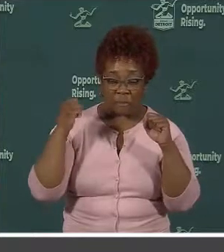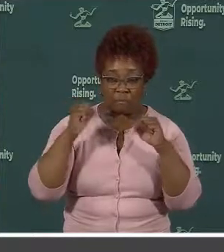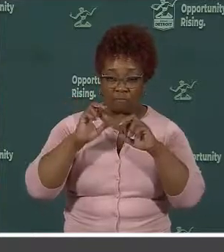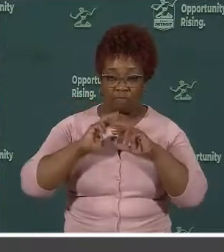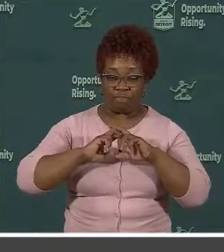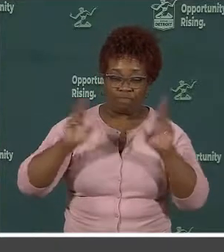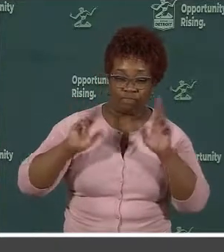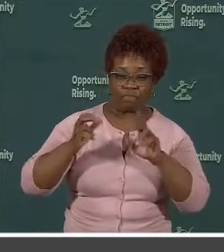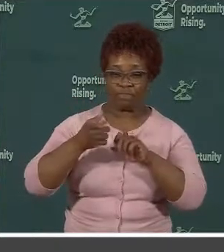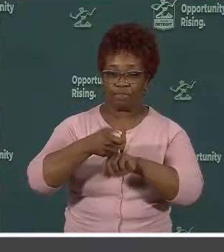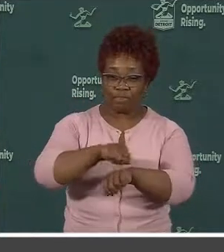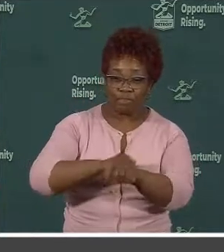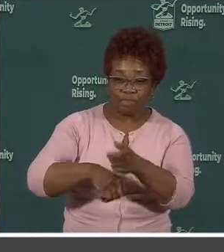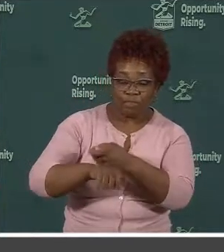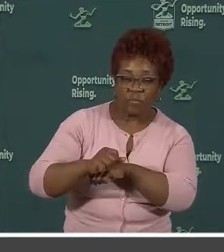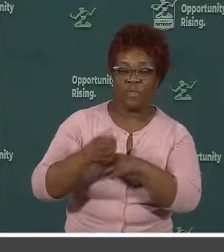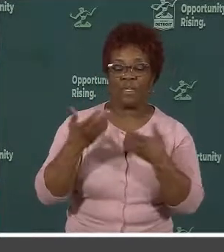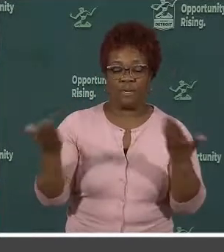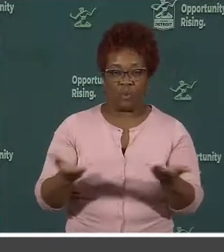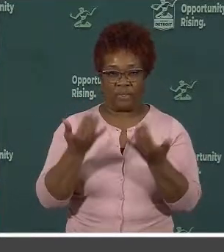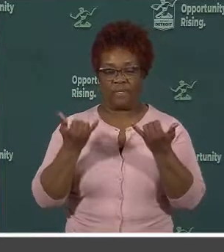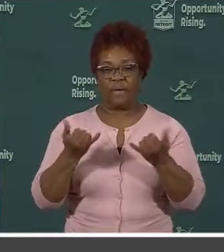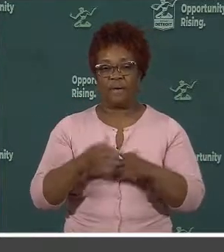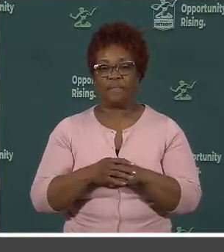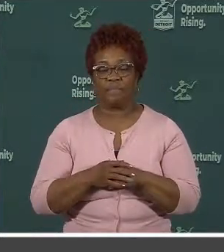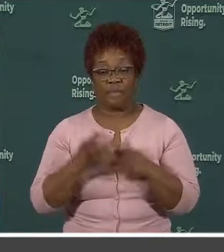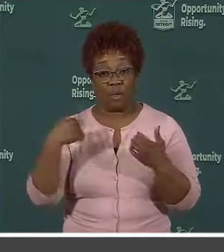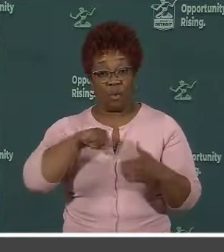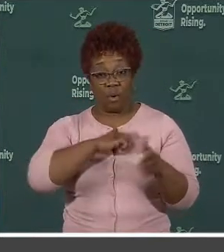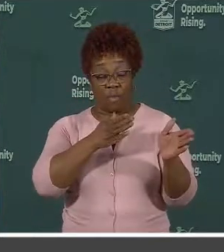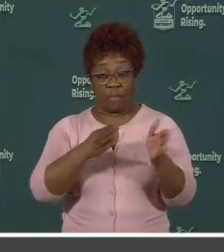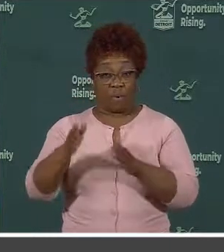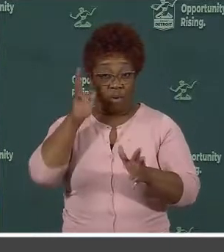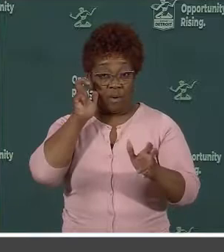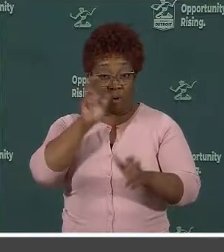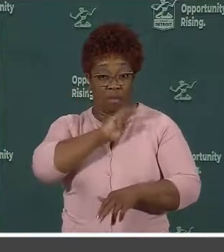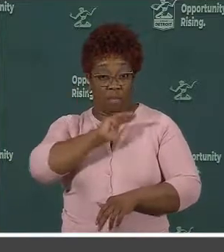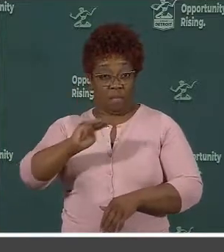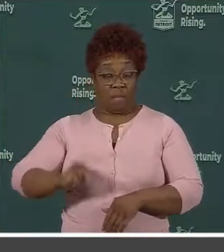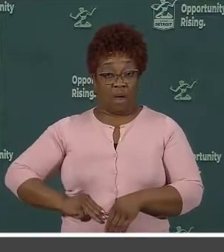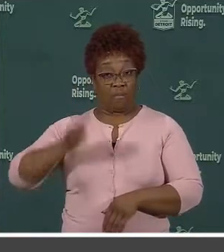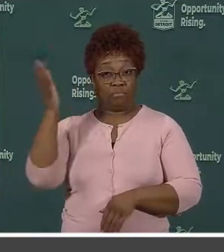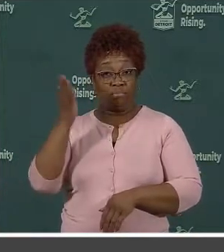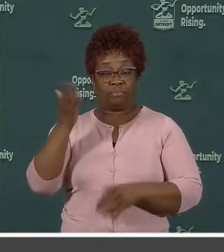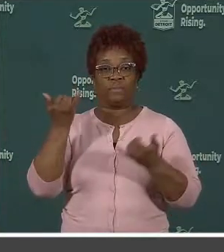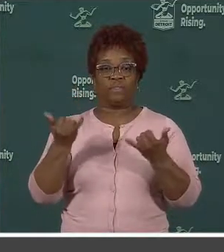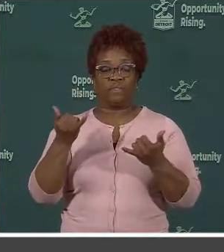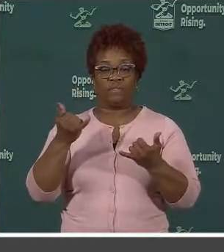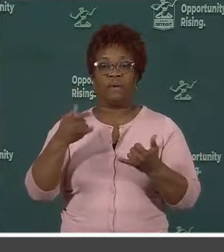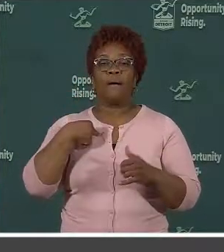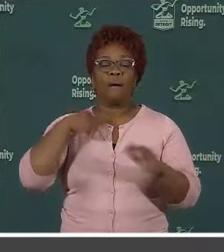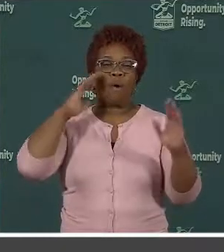STATE OF THE CITY ADDRESS THIS EVENING IT IS MY SINCERE HOPE THAT EACH AND EVERY ONE OF YOU ARE ABLE TO SEE YOURSELF IN THE